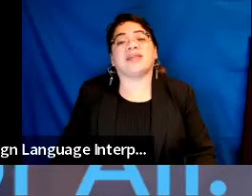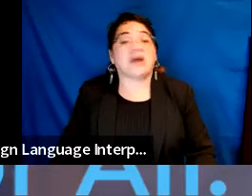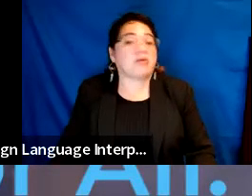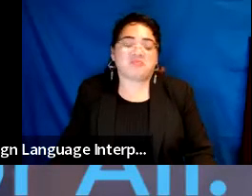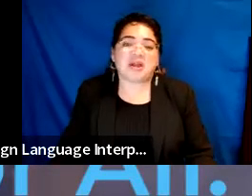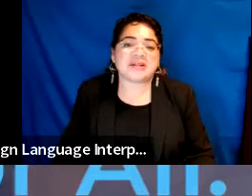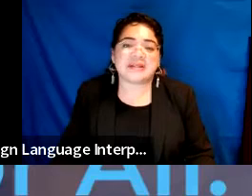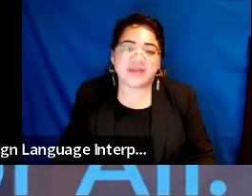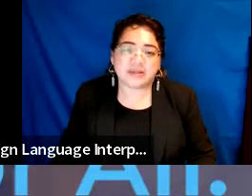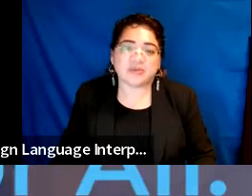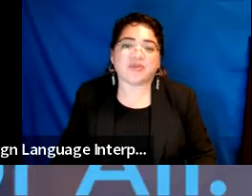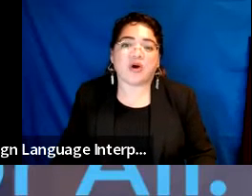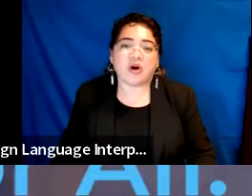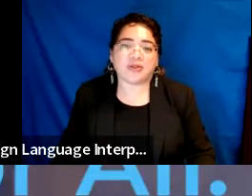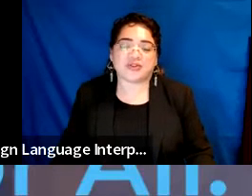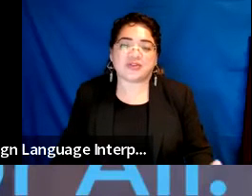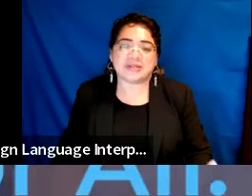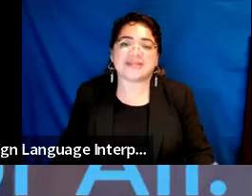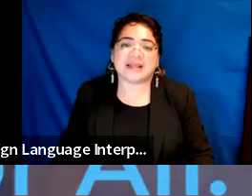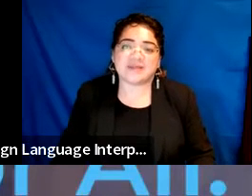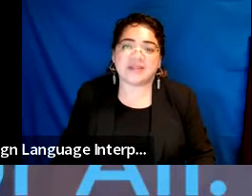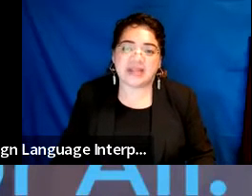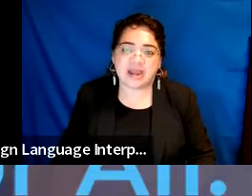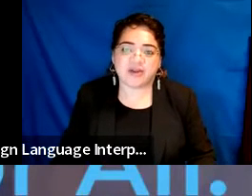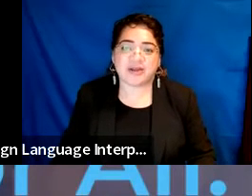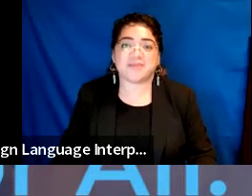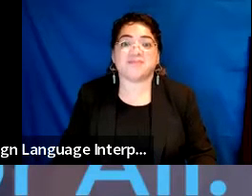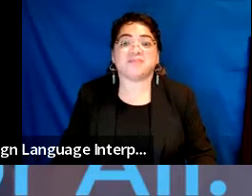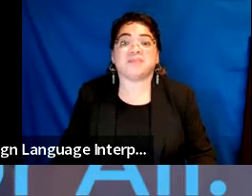Sign Language Interpreter | Paola Morales del Castillo, they: that were readily available for all the students that lived in the area,